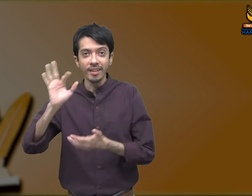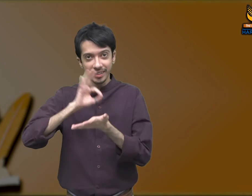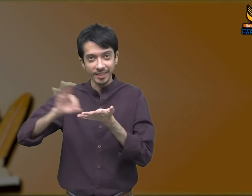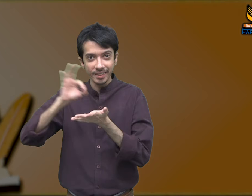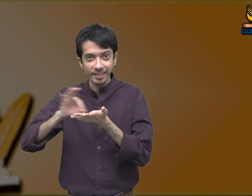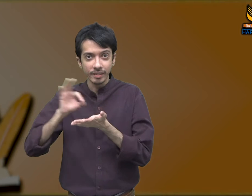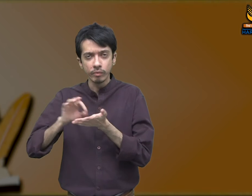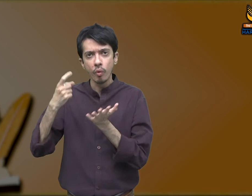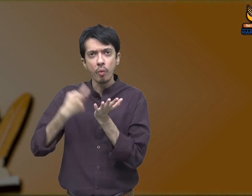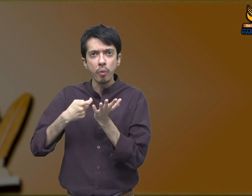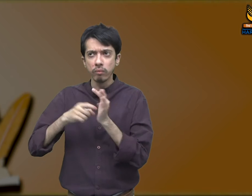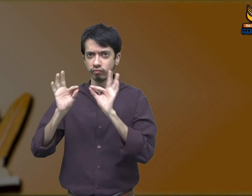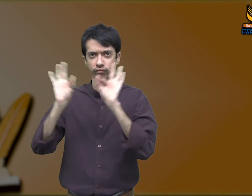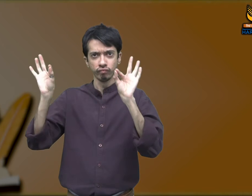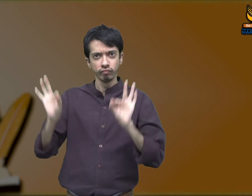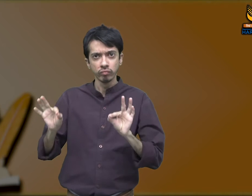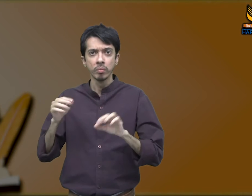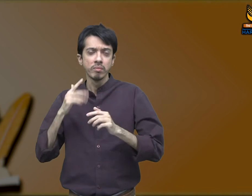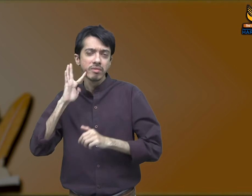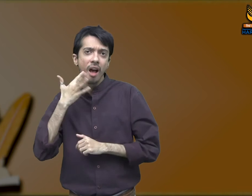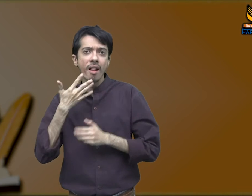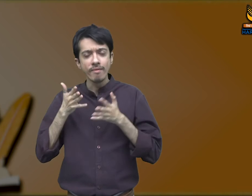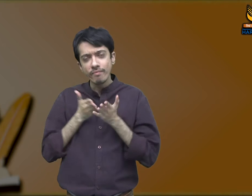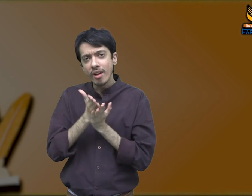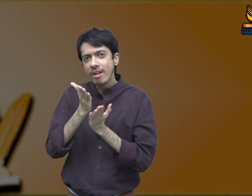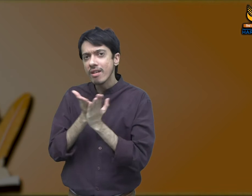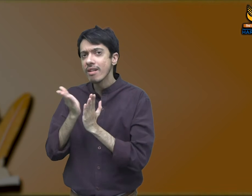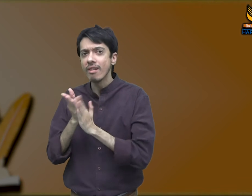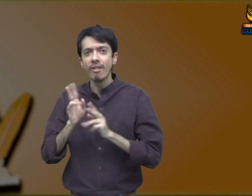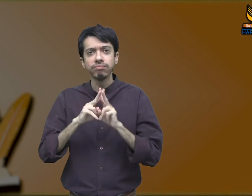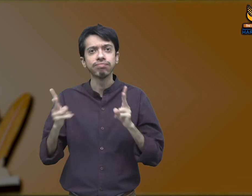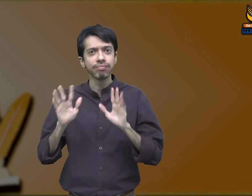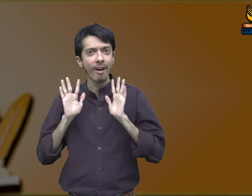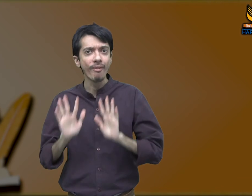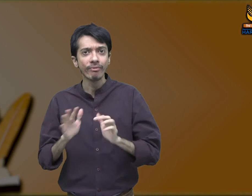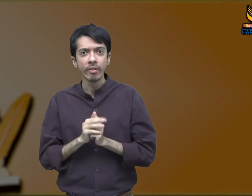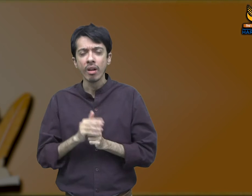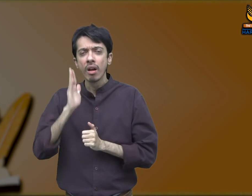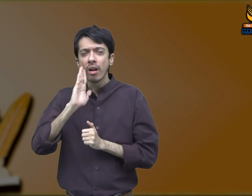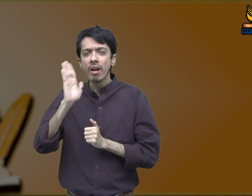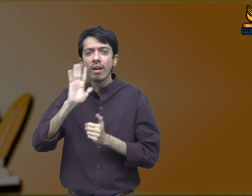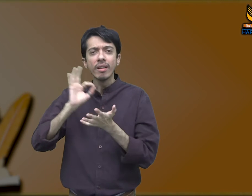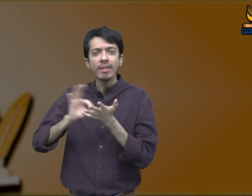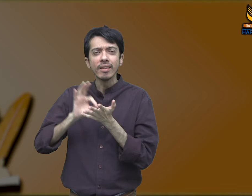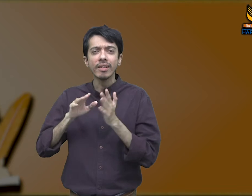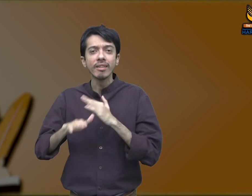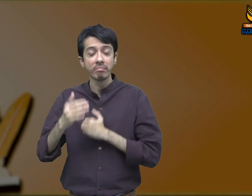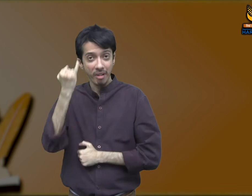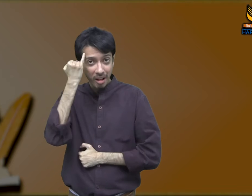There are different styles and patterns used in poetry. Poets use different ways